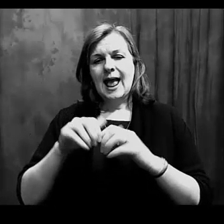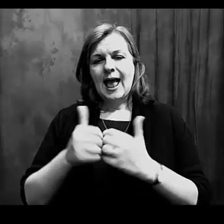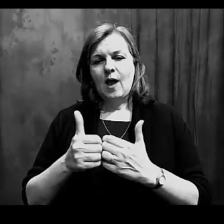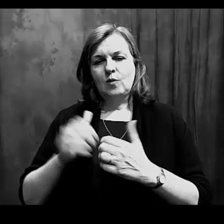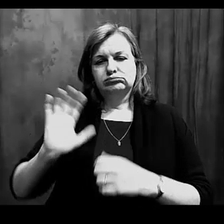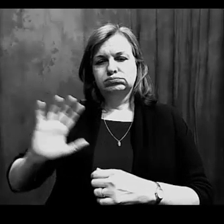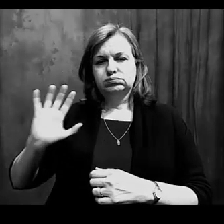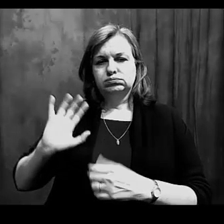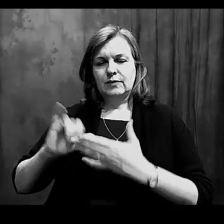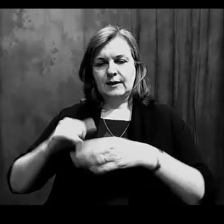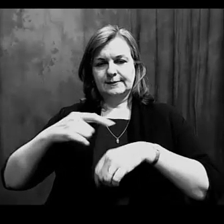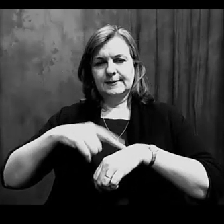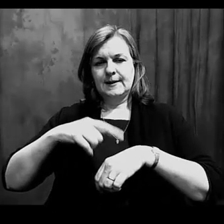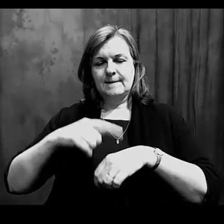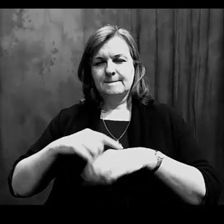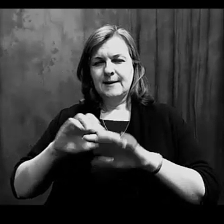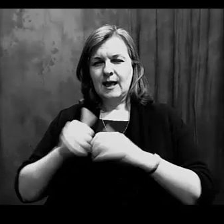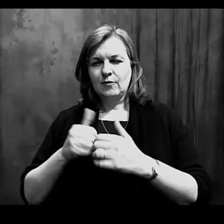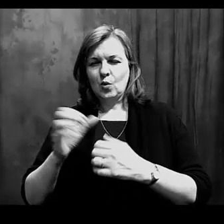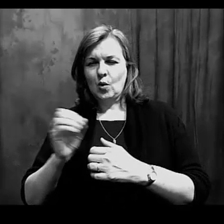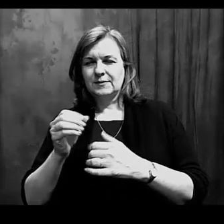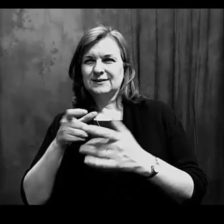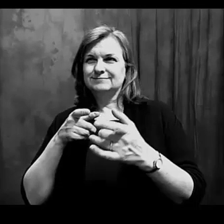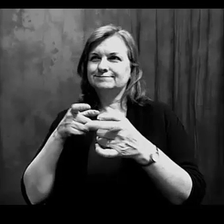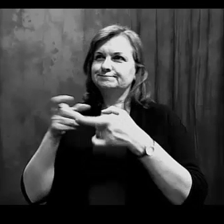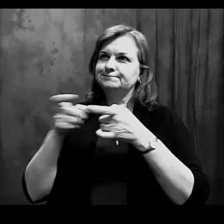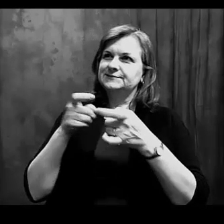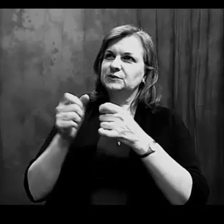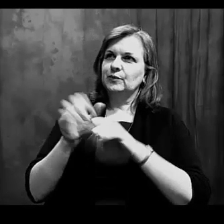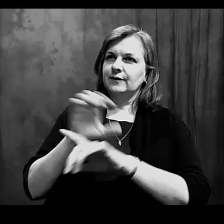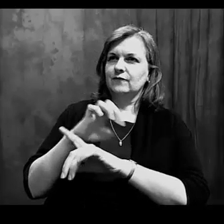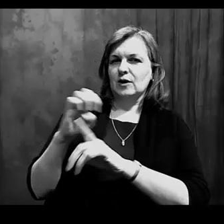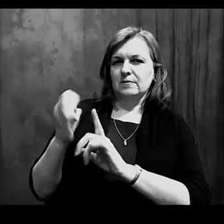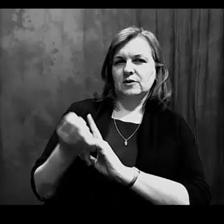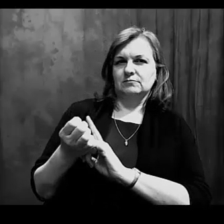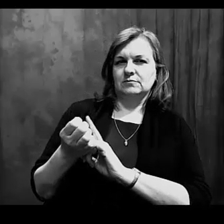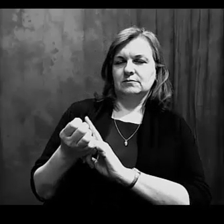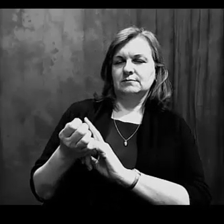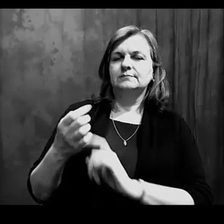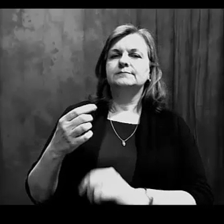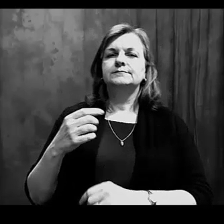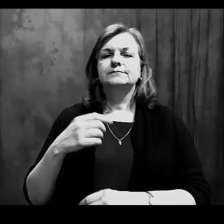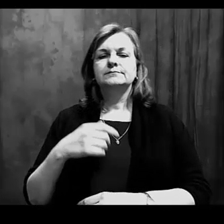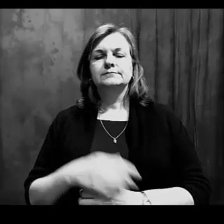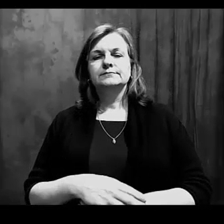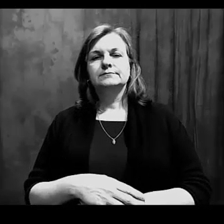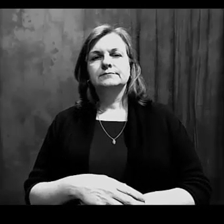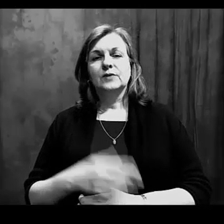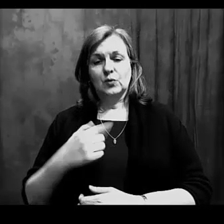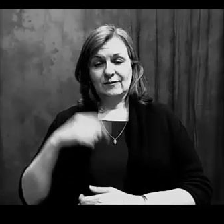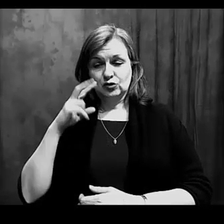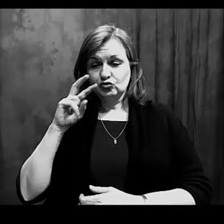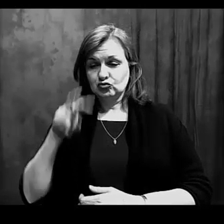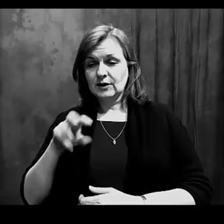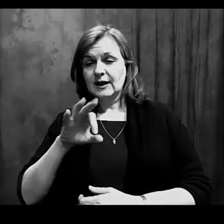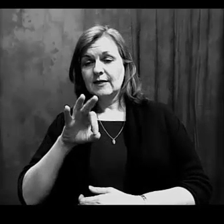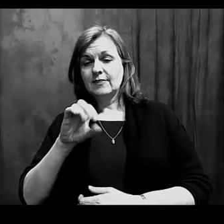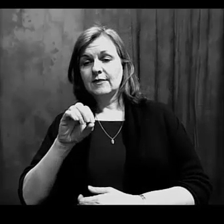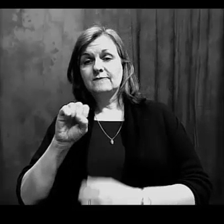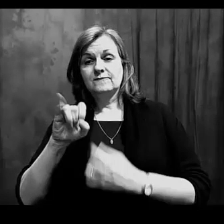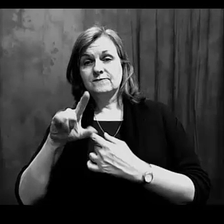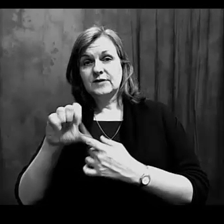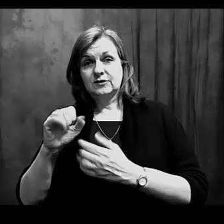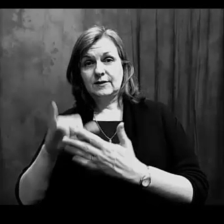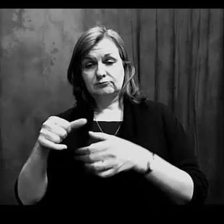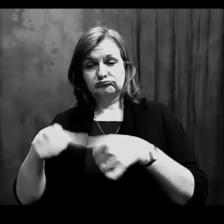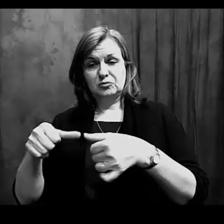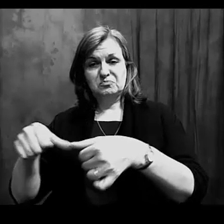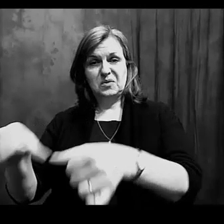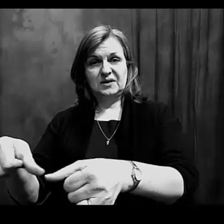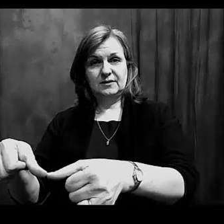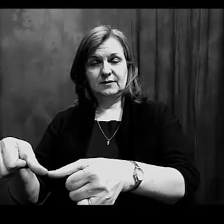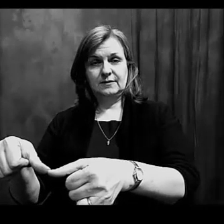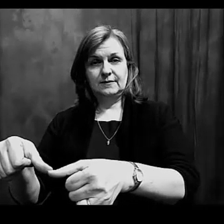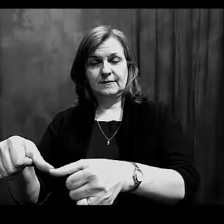would have dealt with their environment because we can start thinking about not only the fossils that are deposited